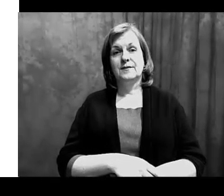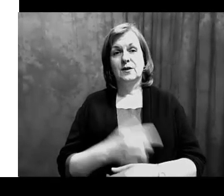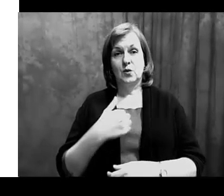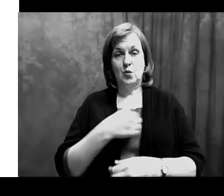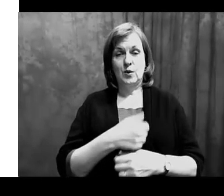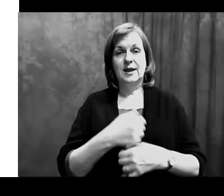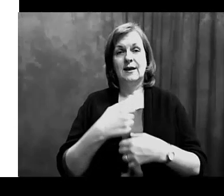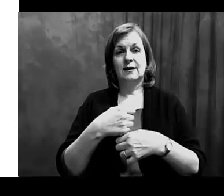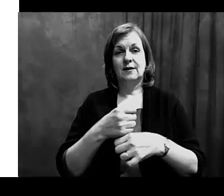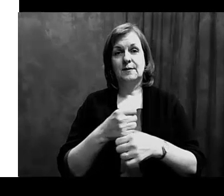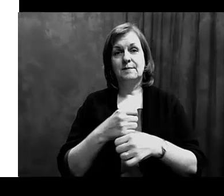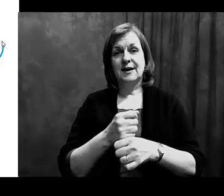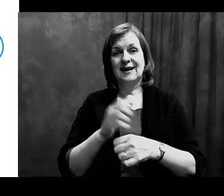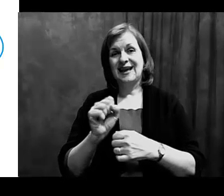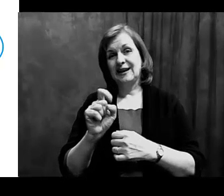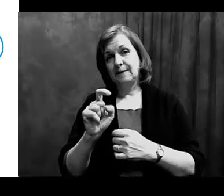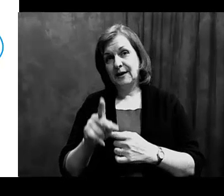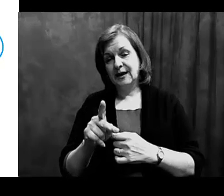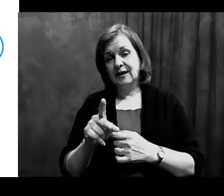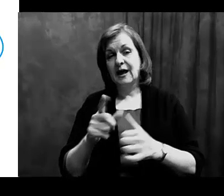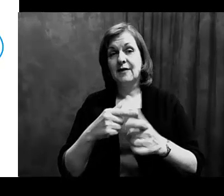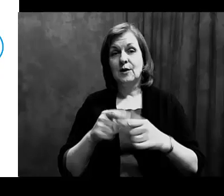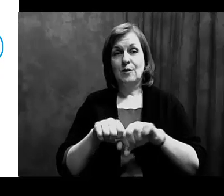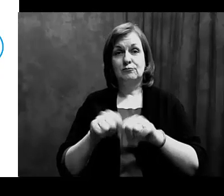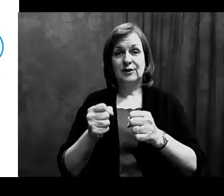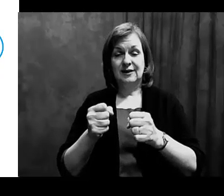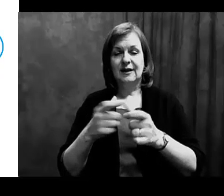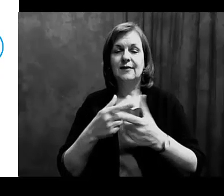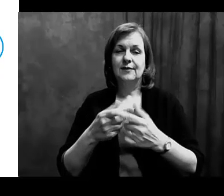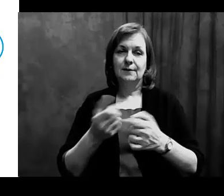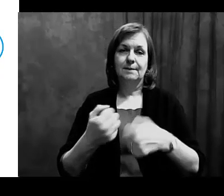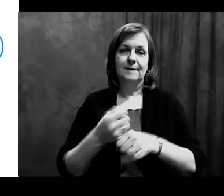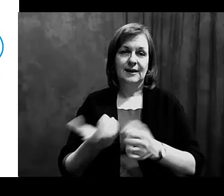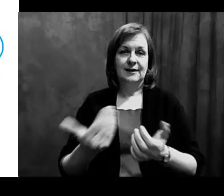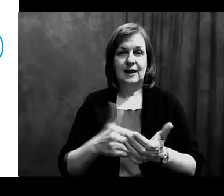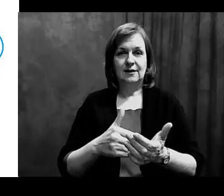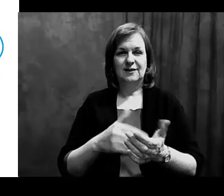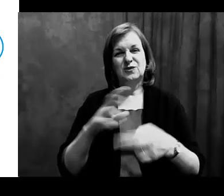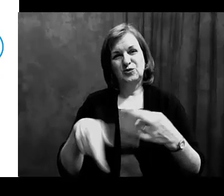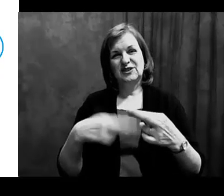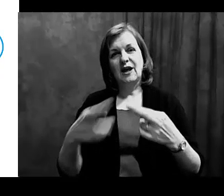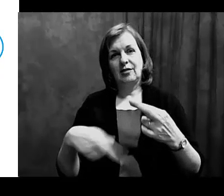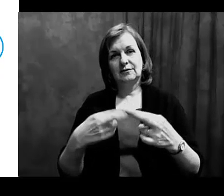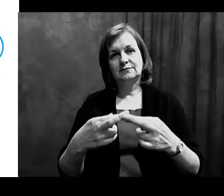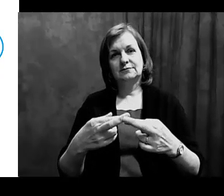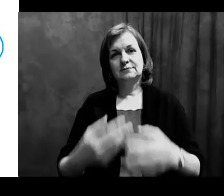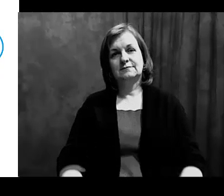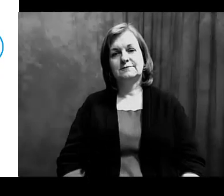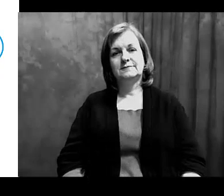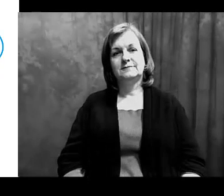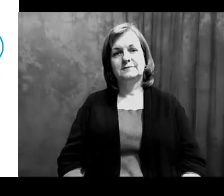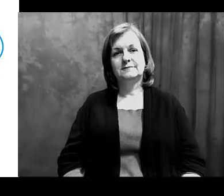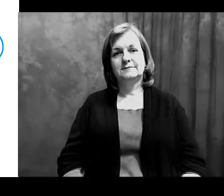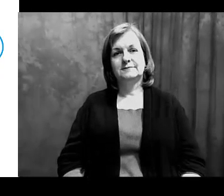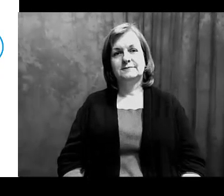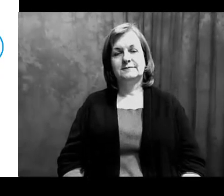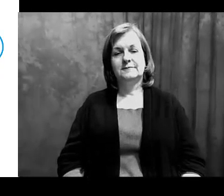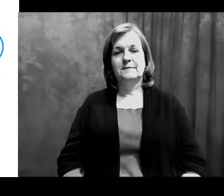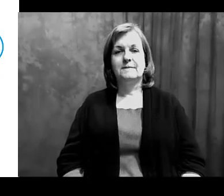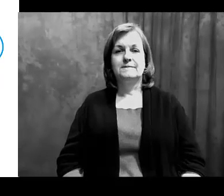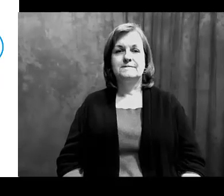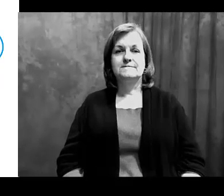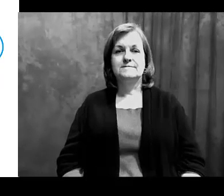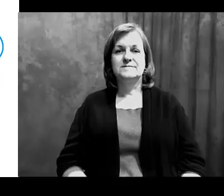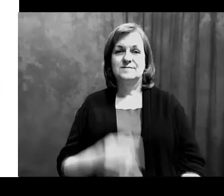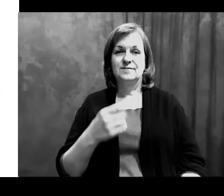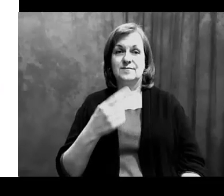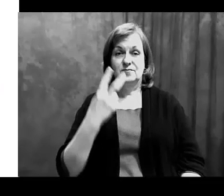we get ATP recycled